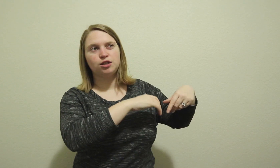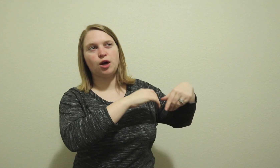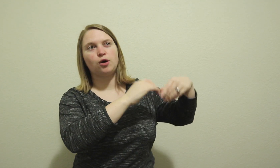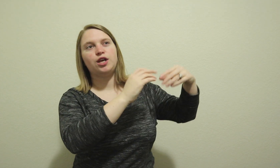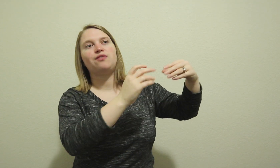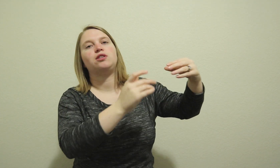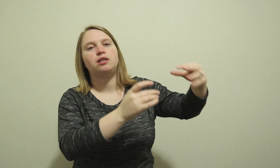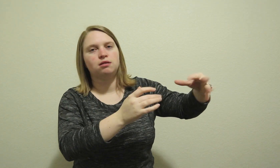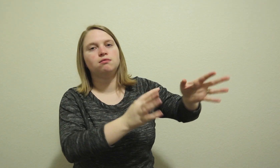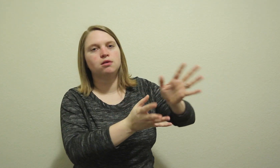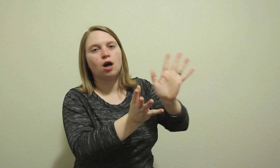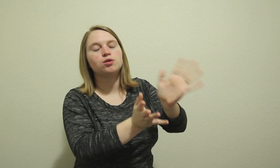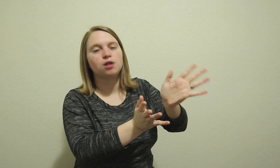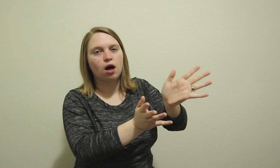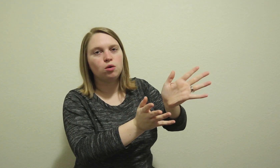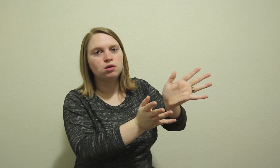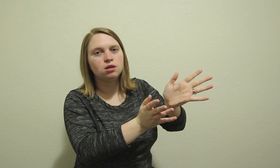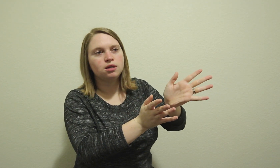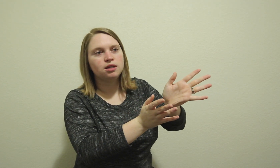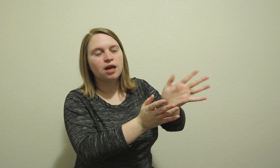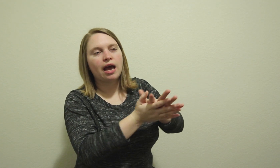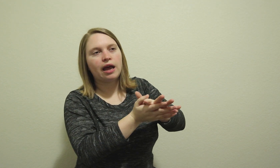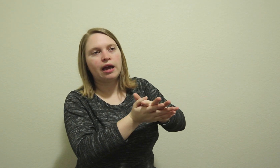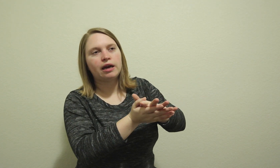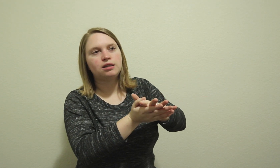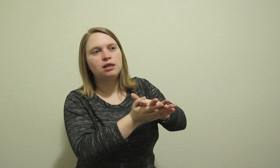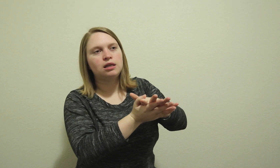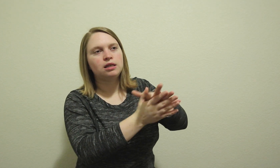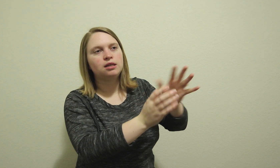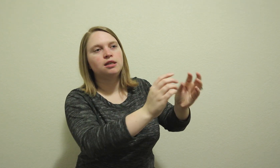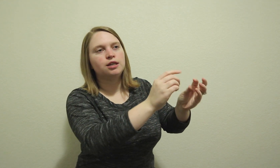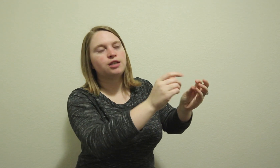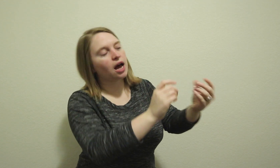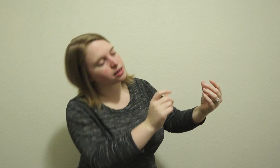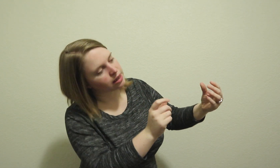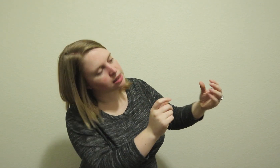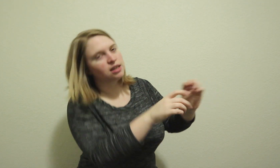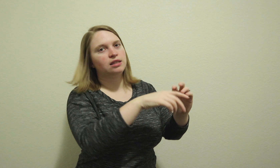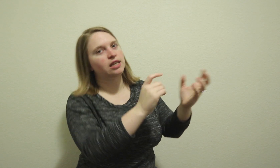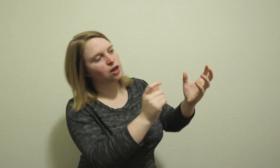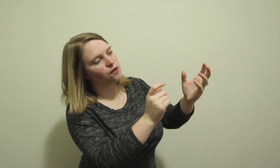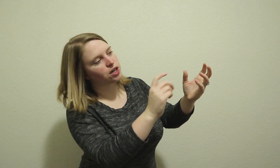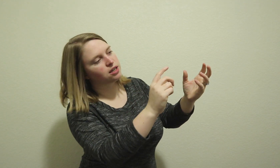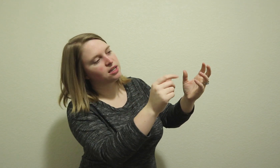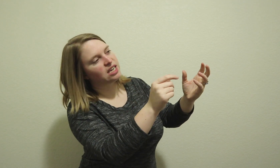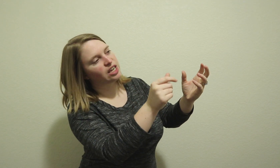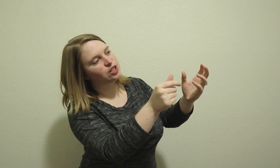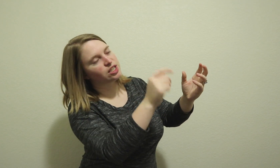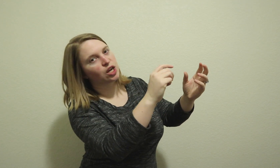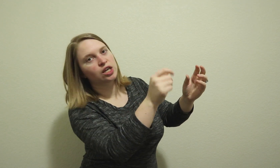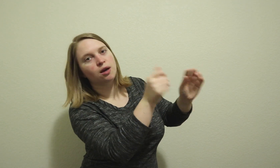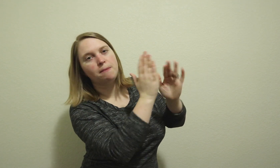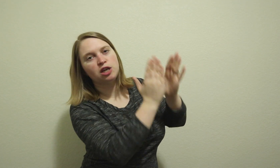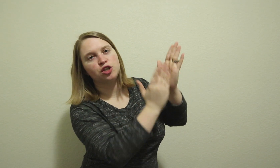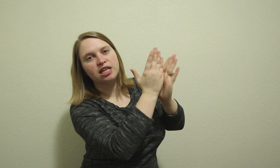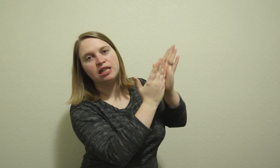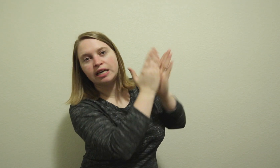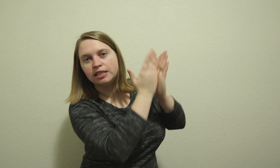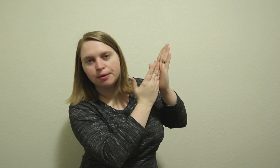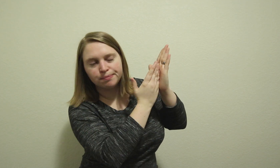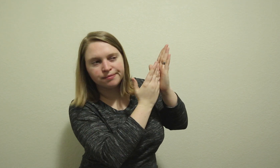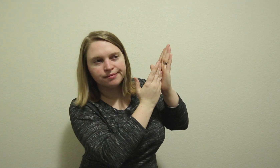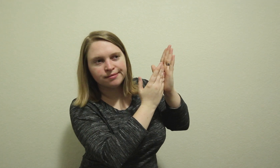so you have to go slow and kind of like lean over and just make sure it lines up